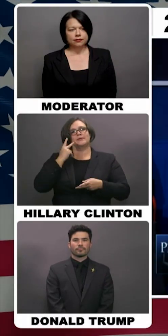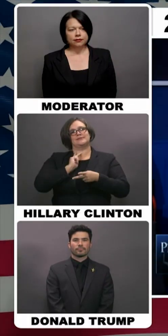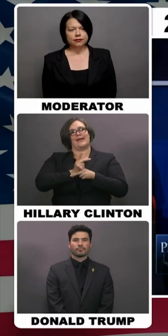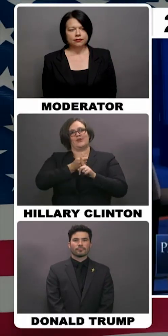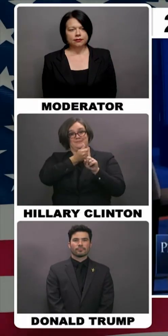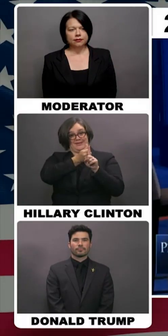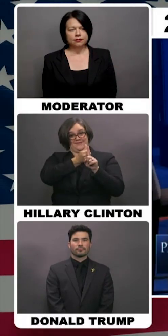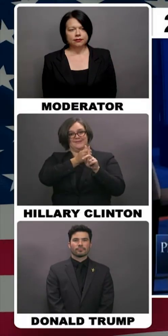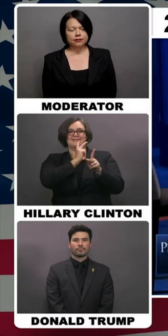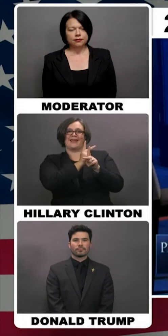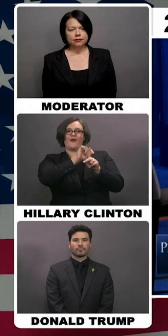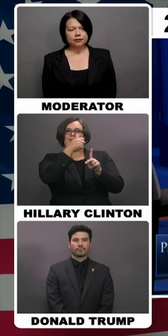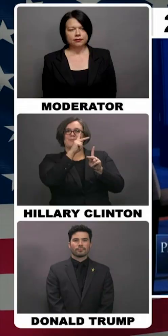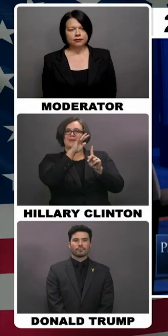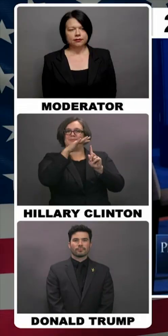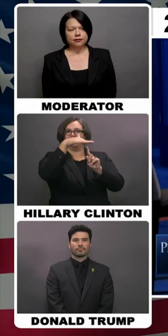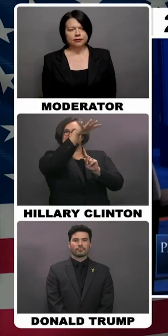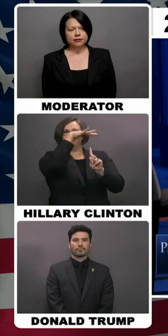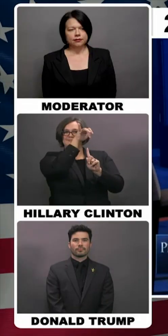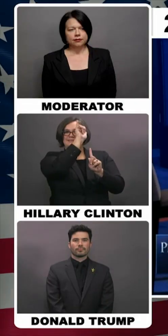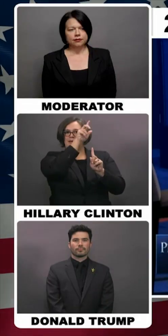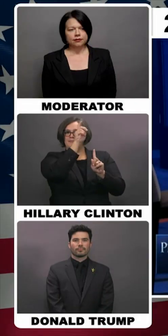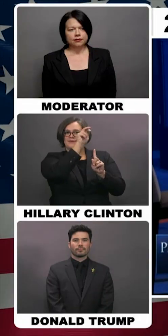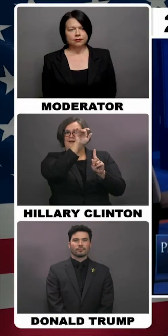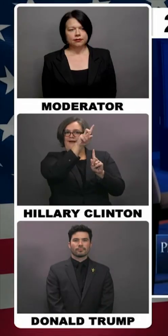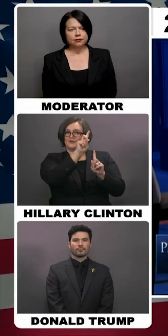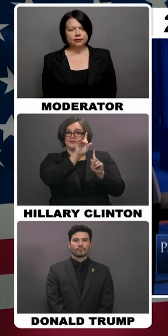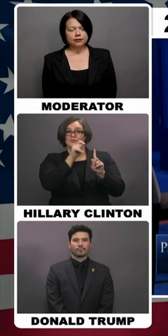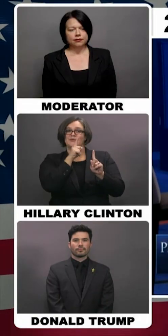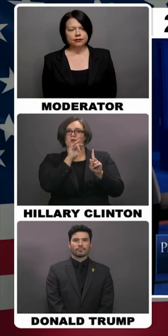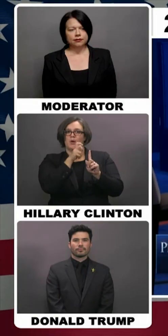And this would be a massive gift. And indeed the way